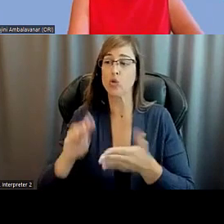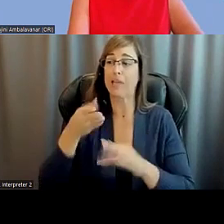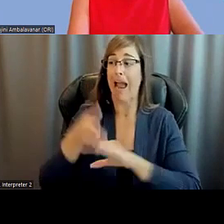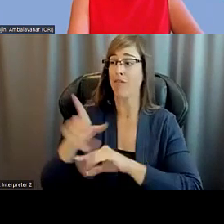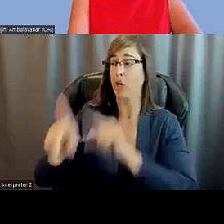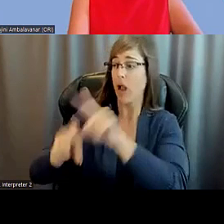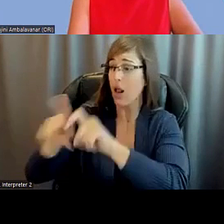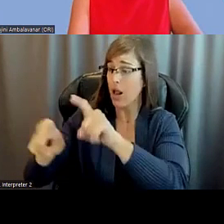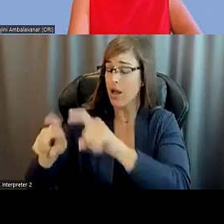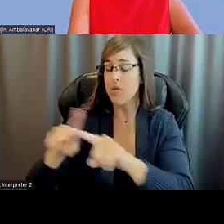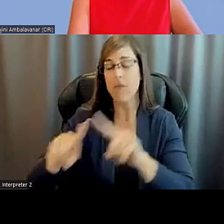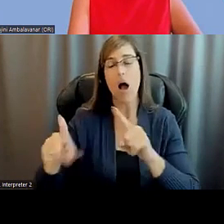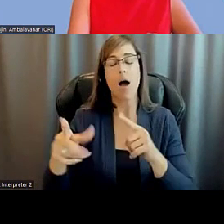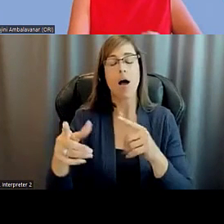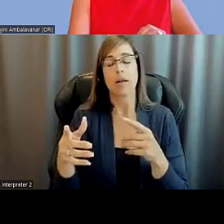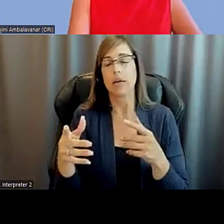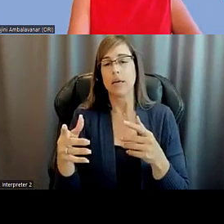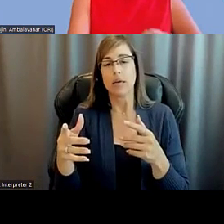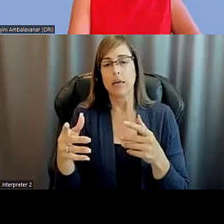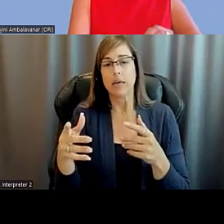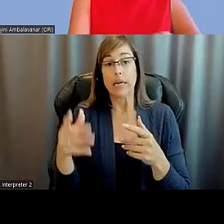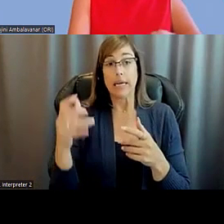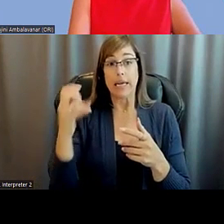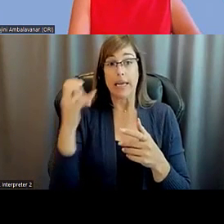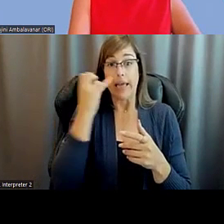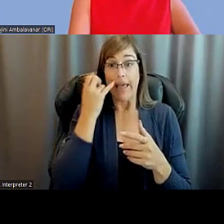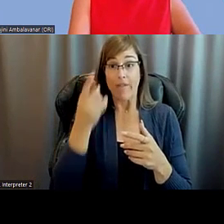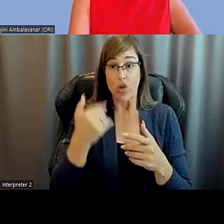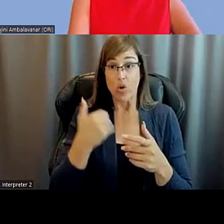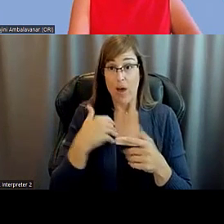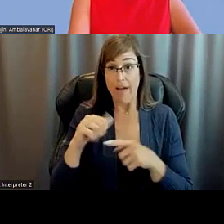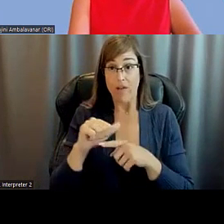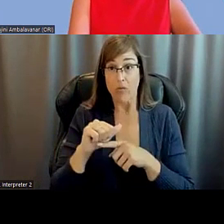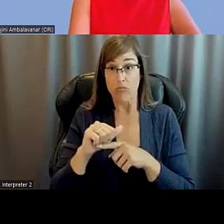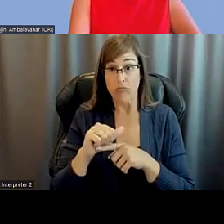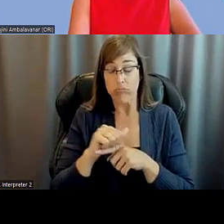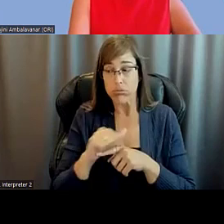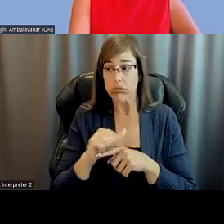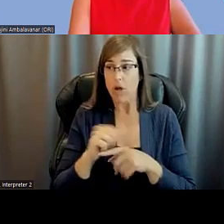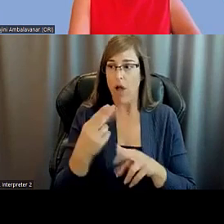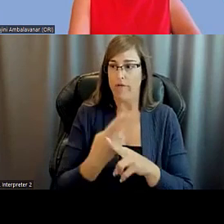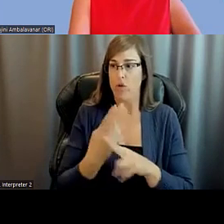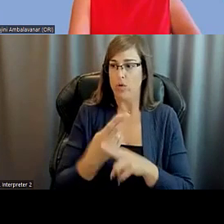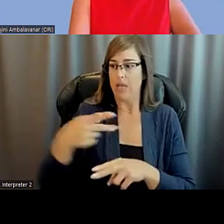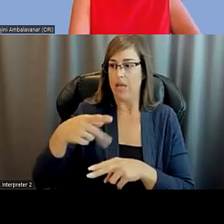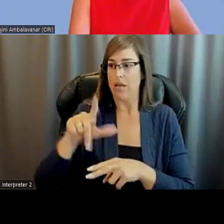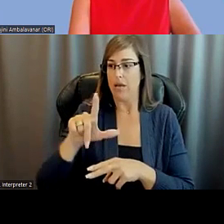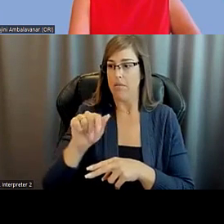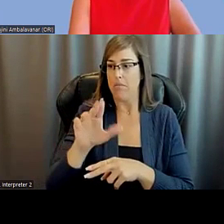but, however, if you have a practice of using placeholder images, that's not a good practice.